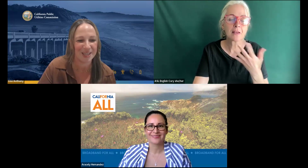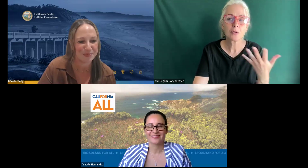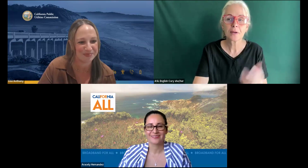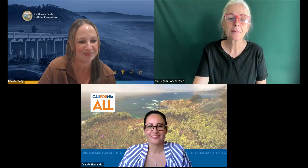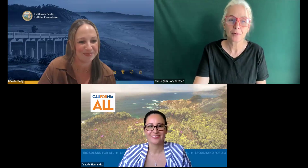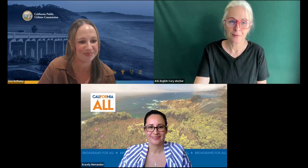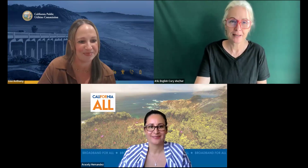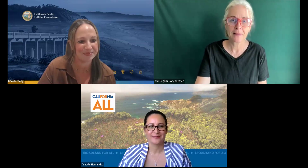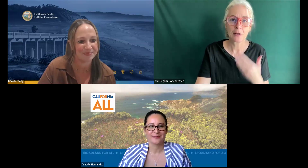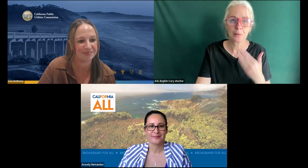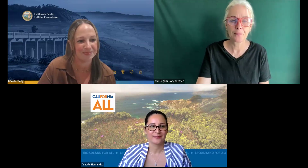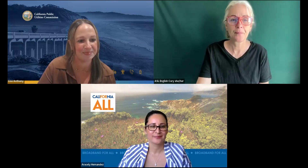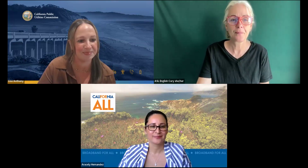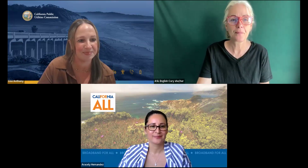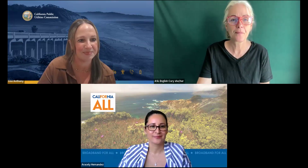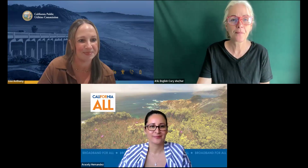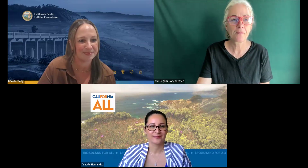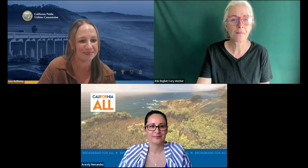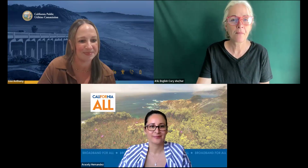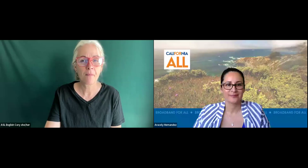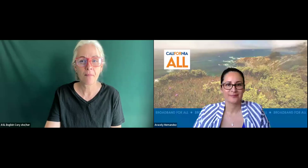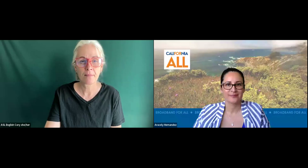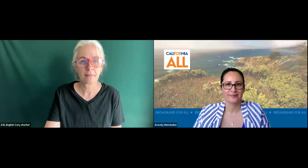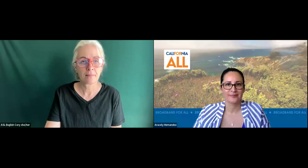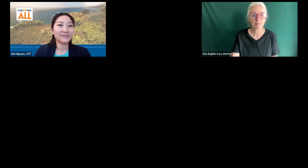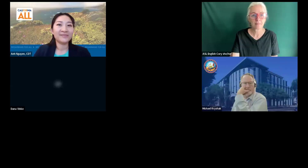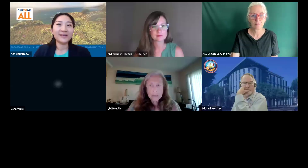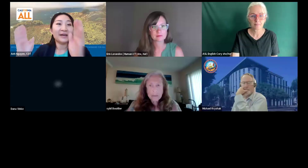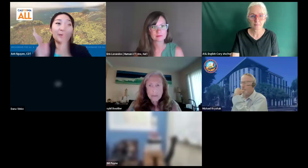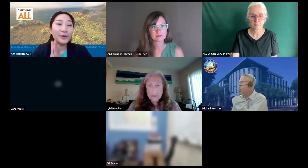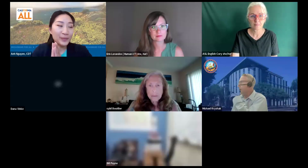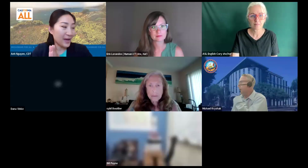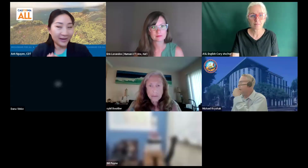Perfect, thank you. Thanks, Lisa. Thanks, Aracely. I know they'll